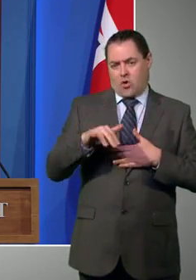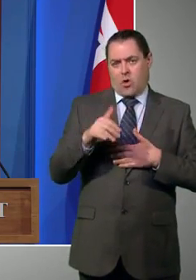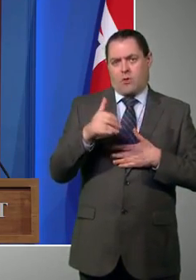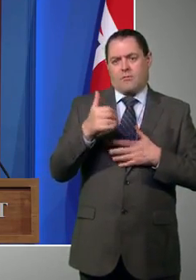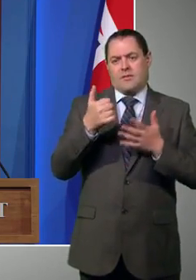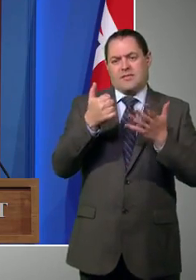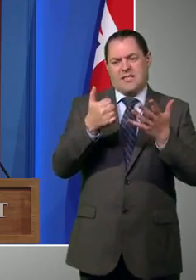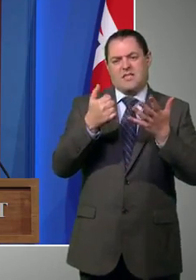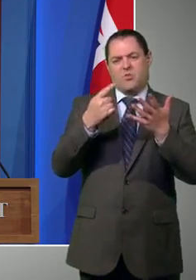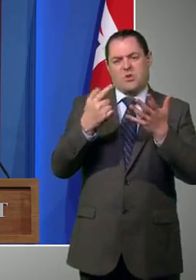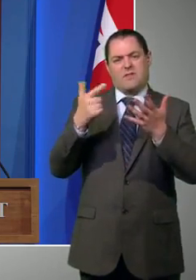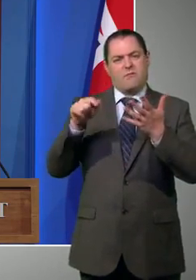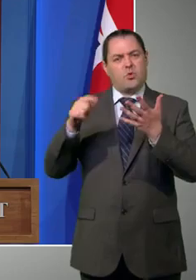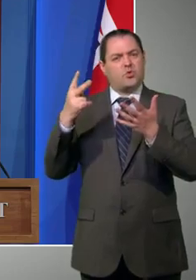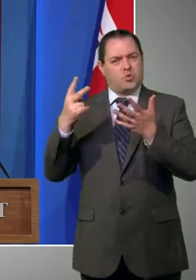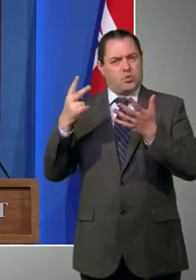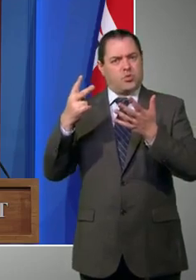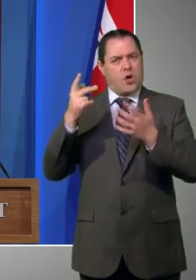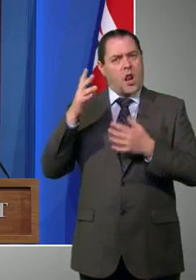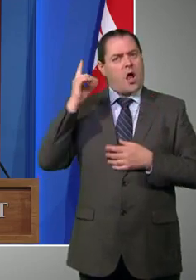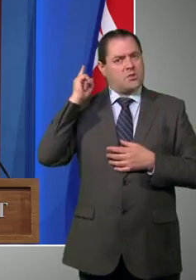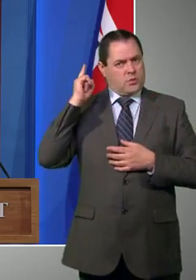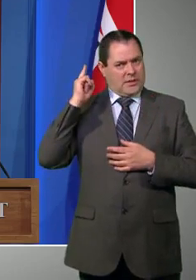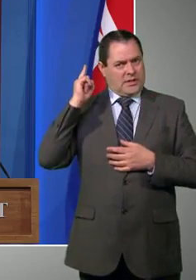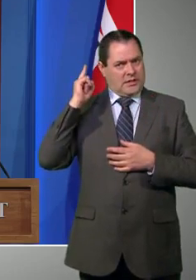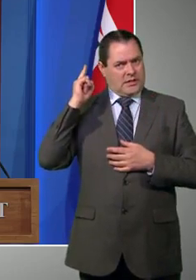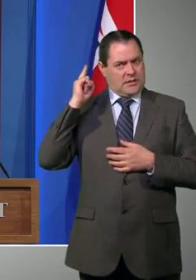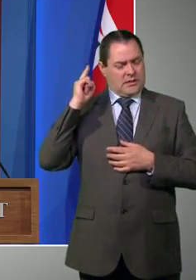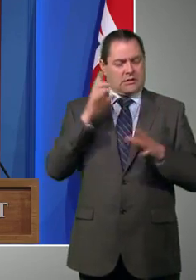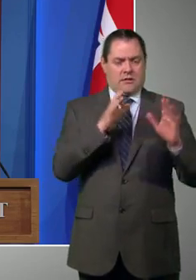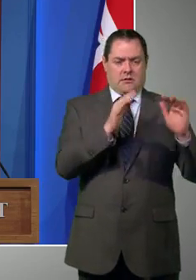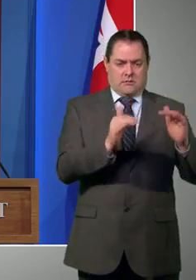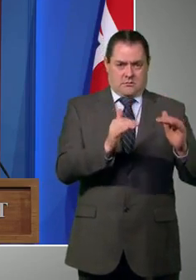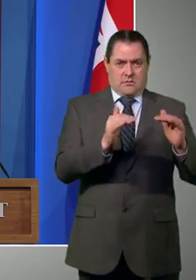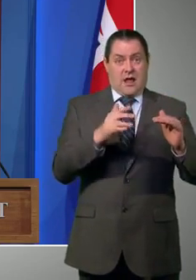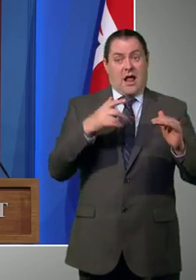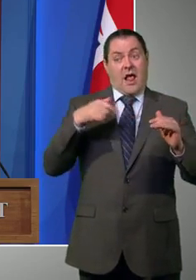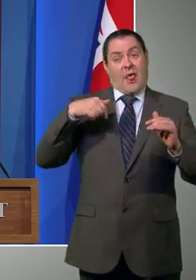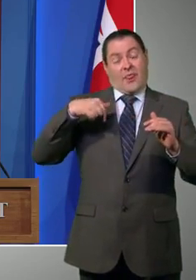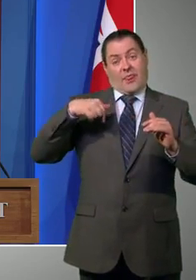617.2 last week and we have